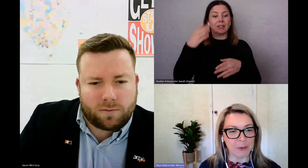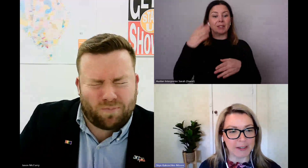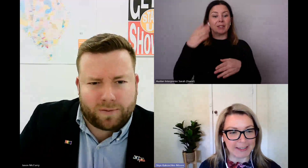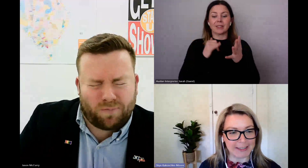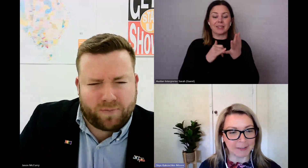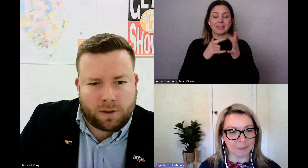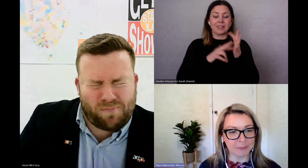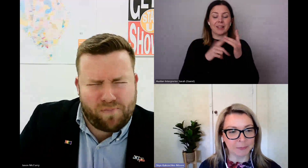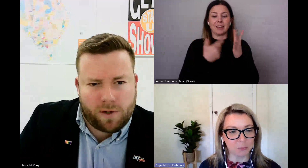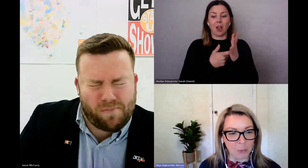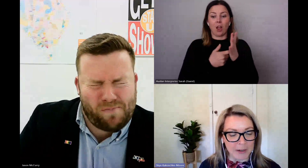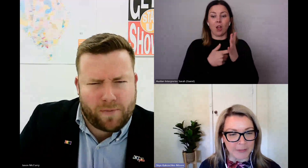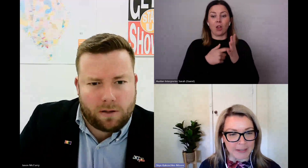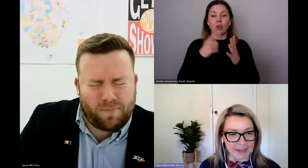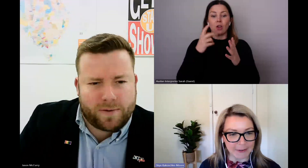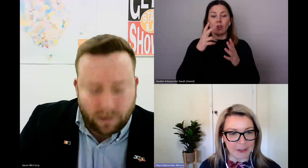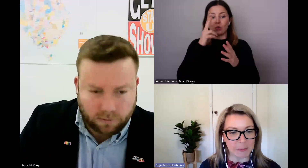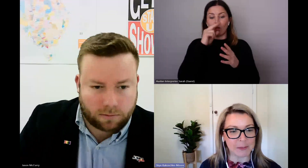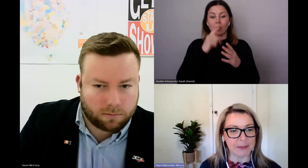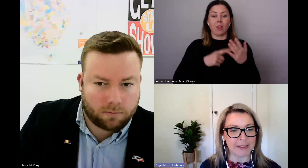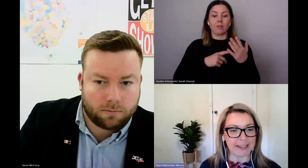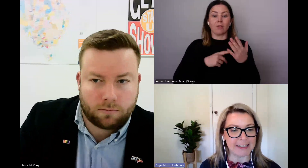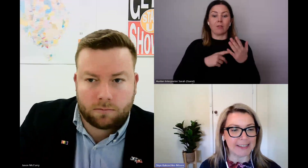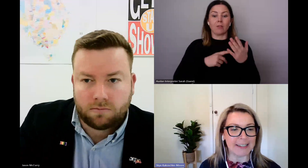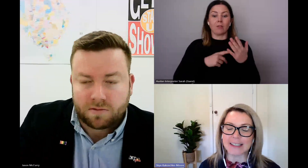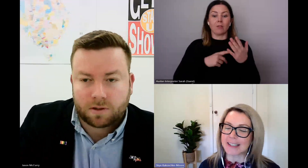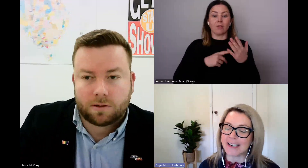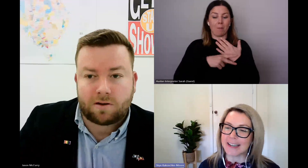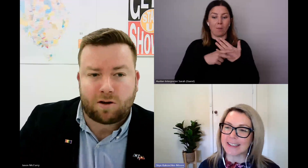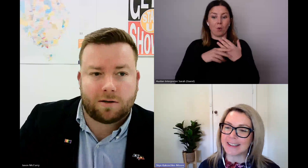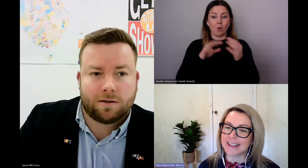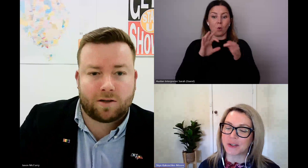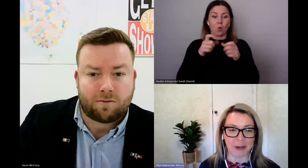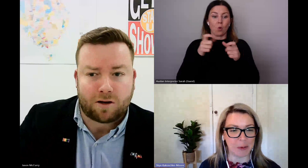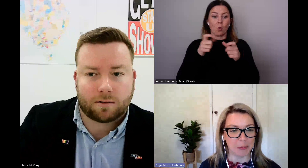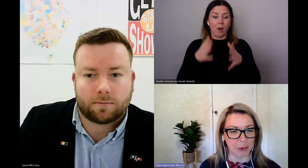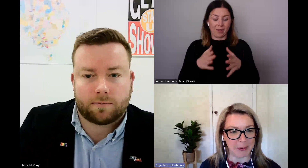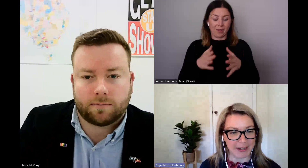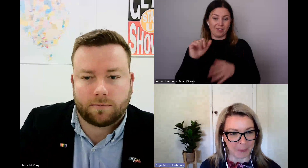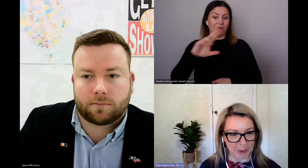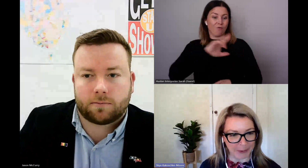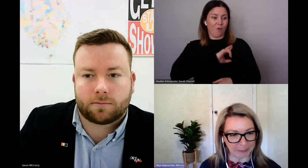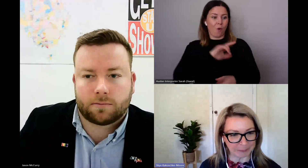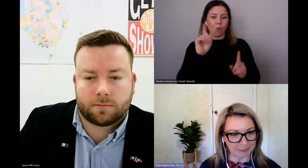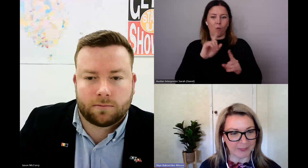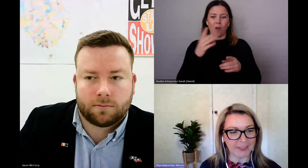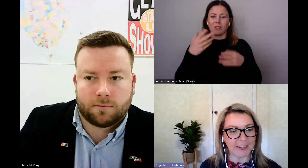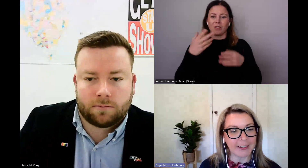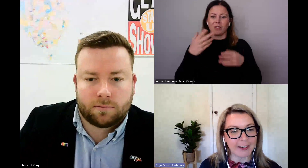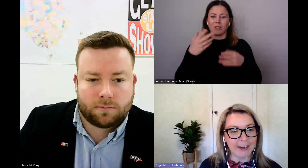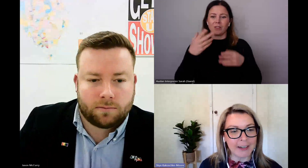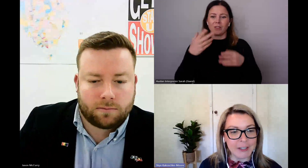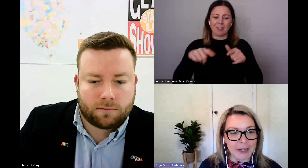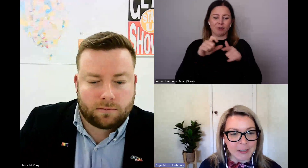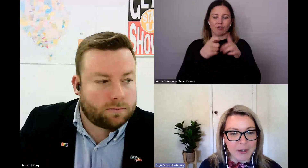Coordinator where one of his key responsibilities is leading this DREAM Employment Network. Jase will